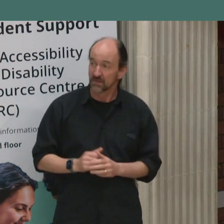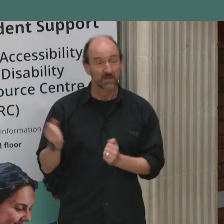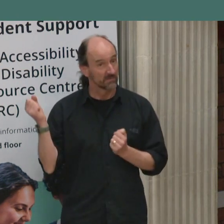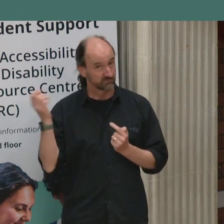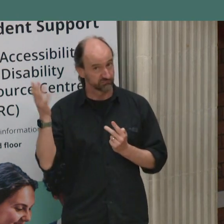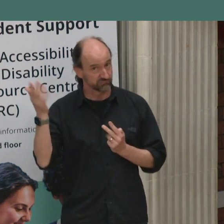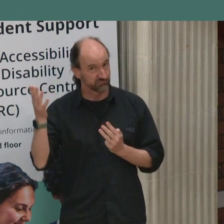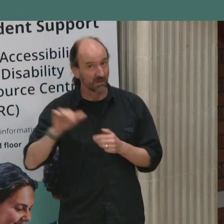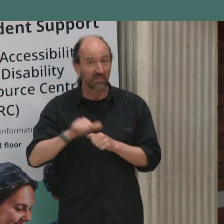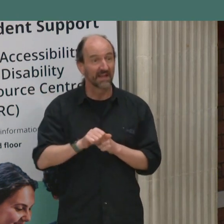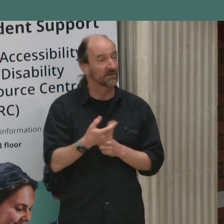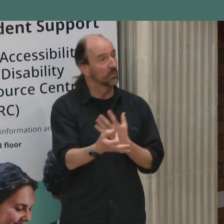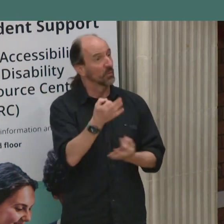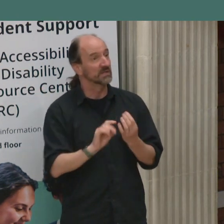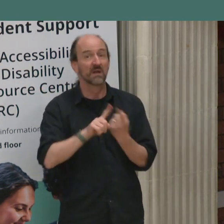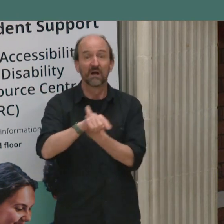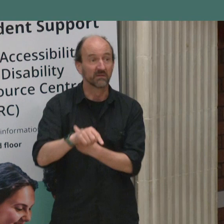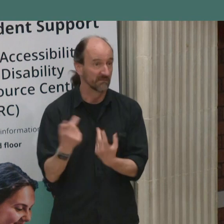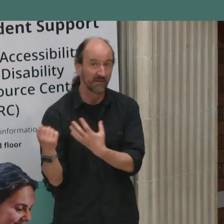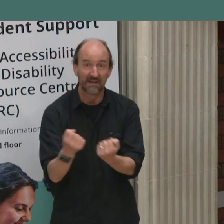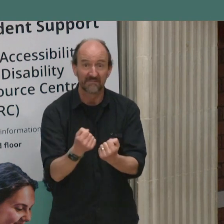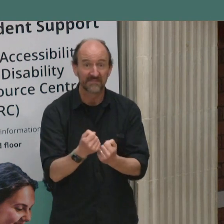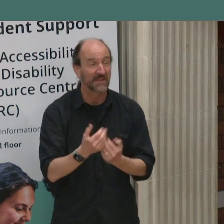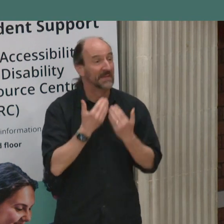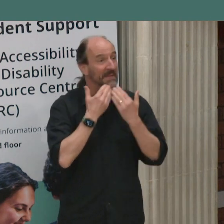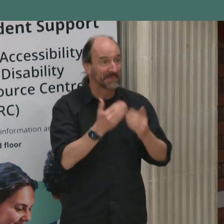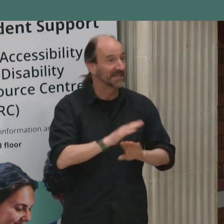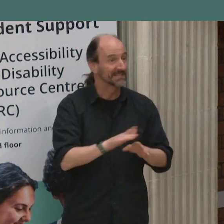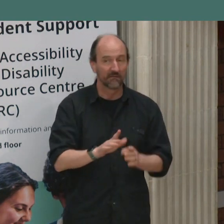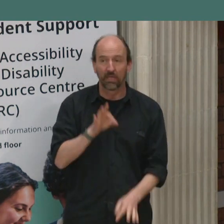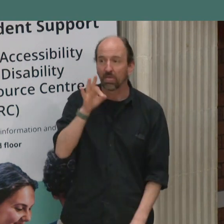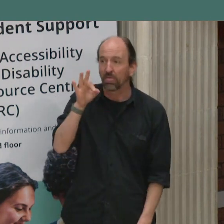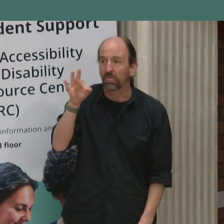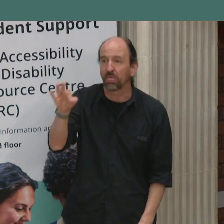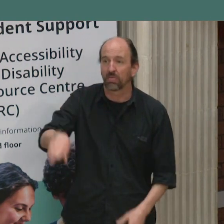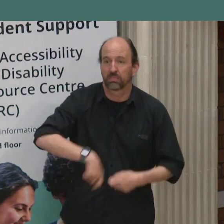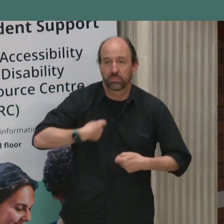really grateful if people would please ask short and focused questions so that we can squeeze in